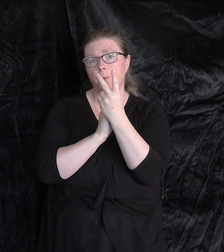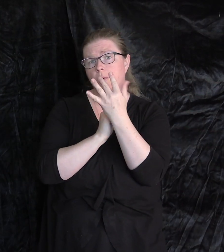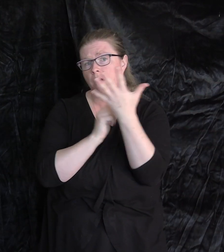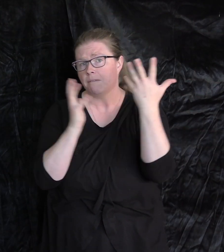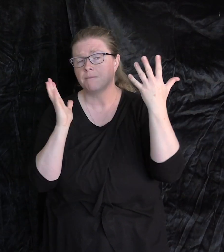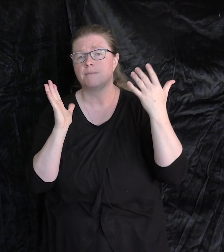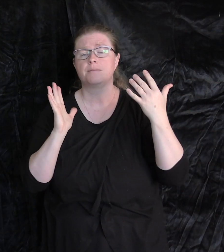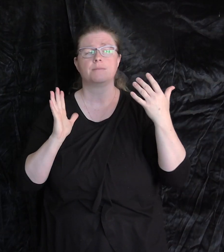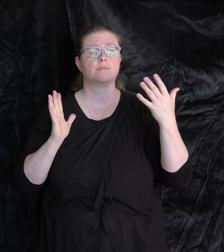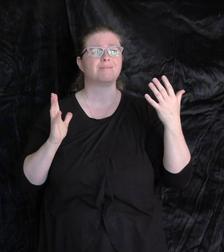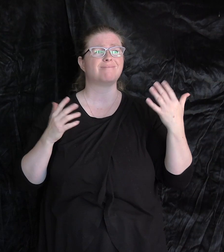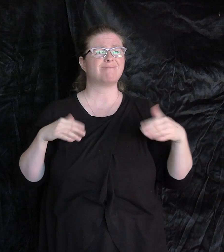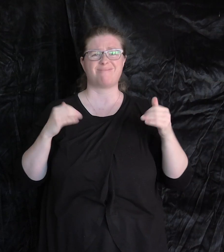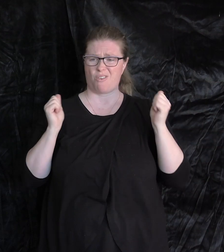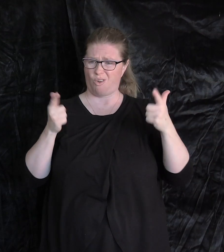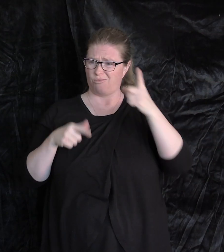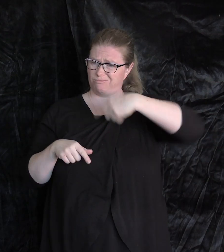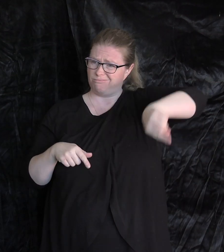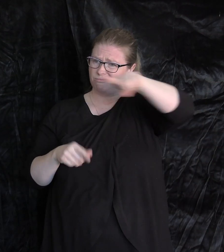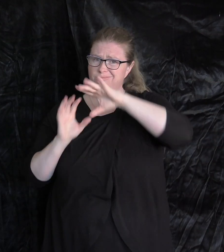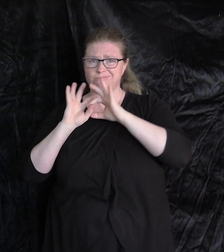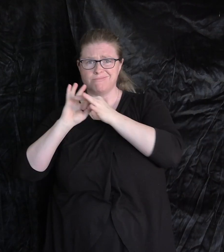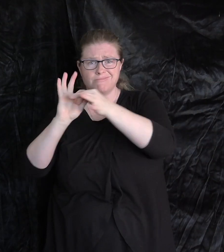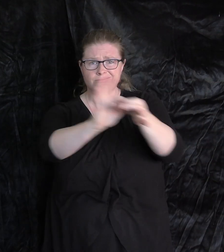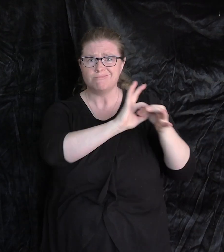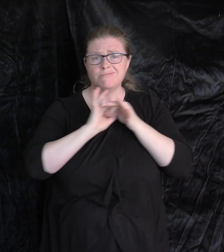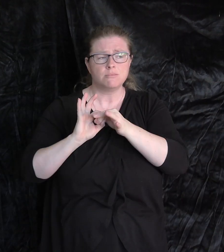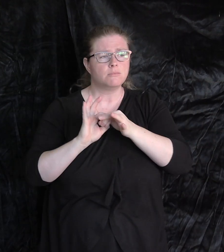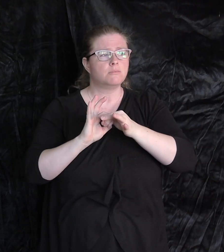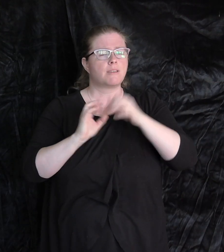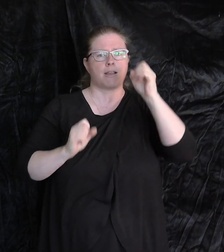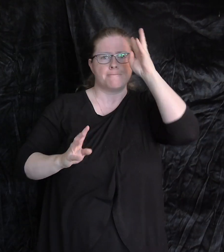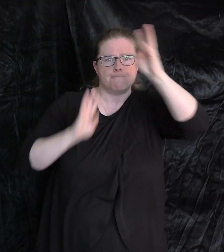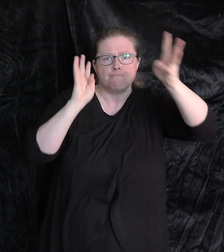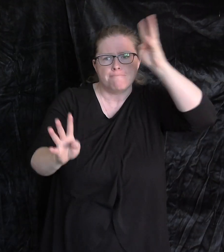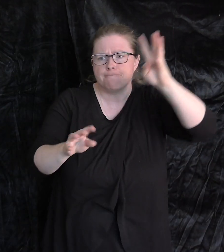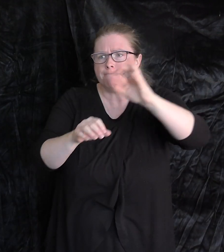We are all interdependent feel free to collaborate with other people in interpreting